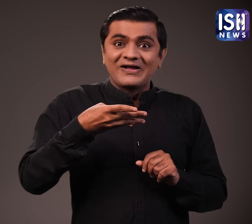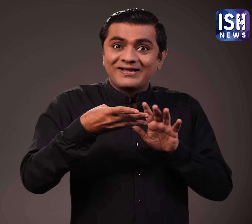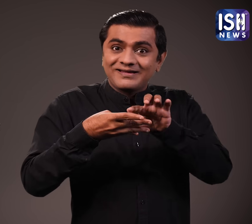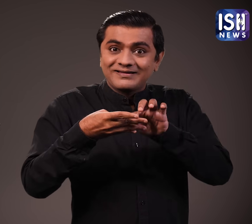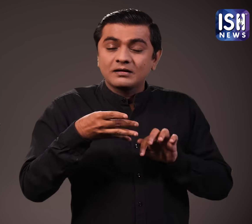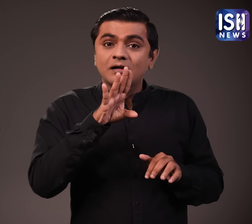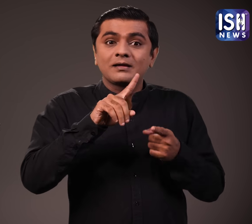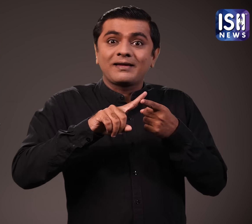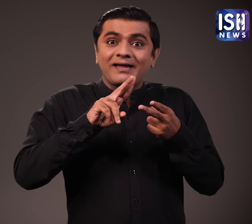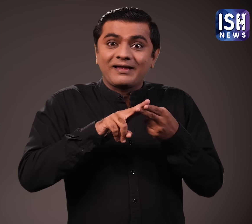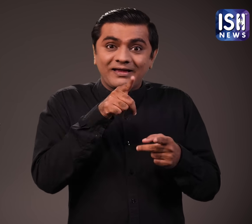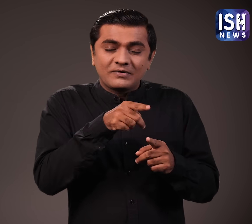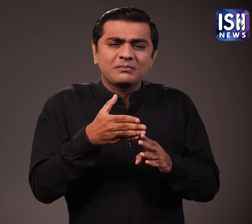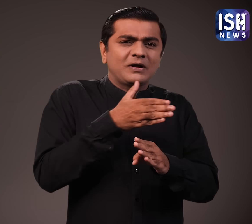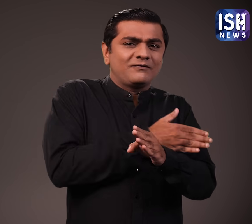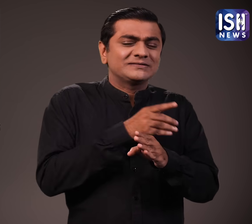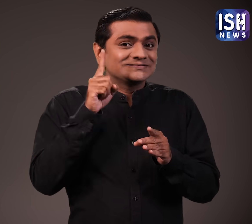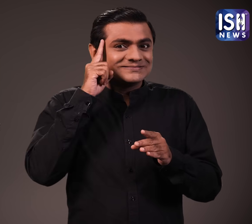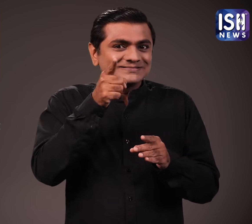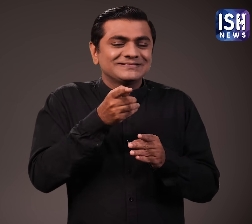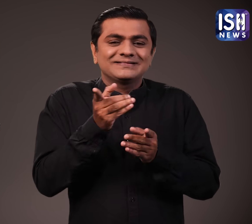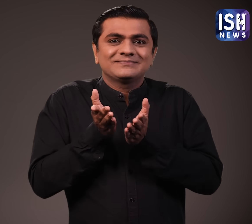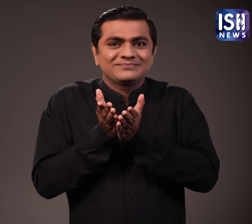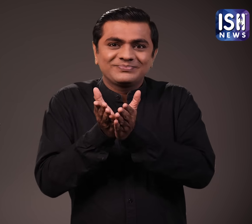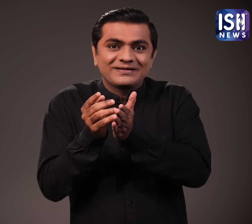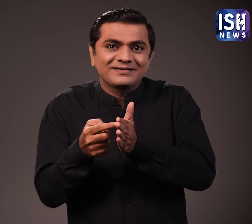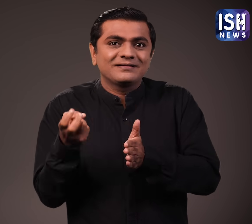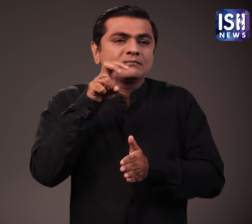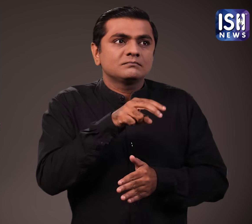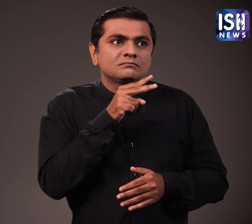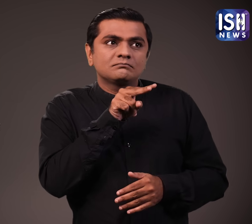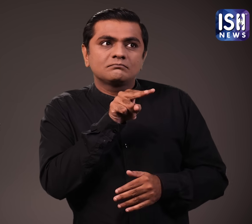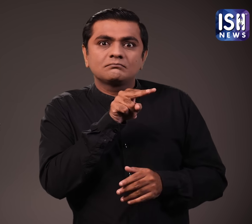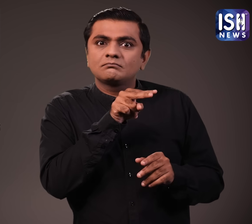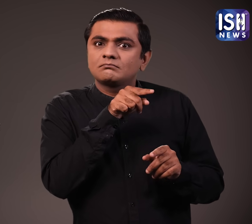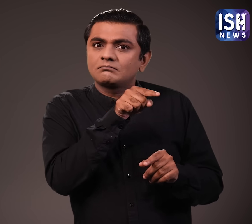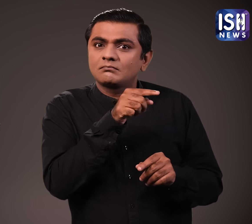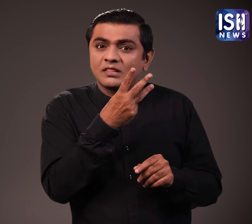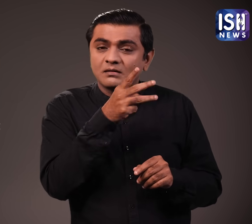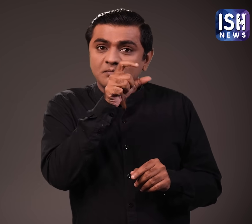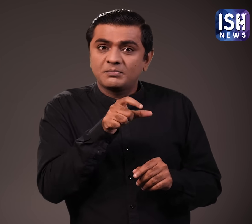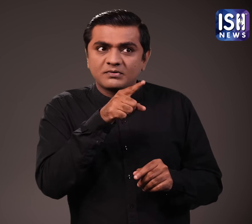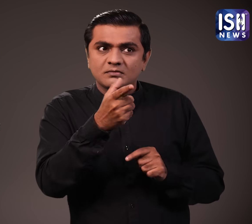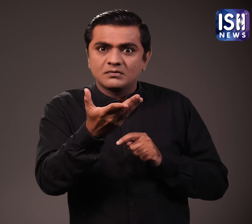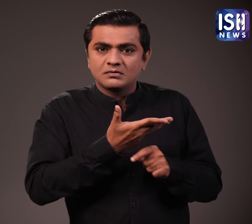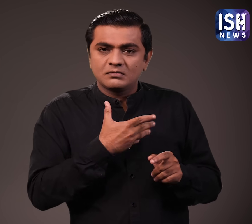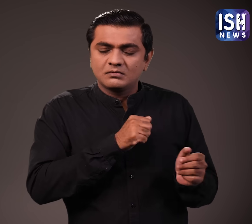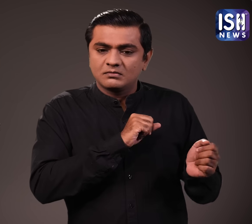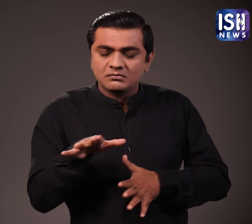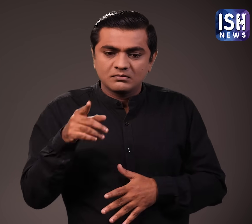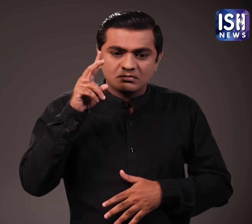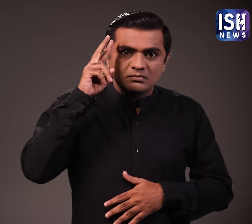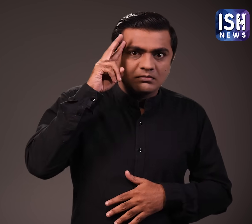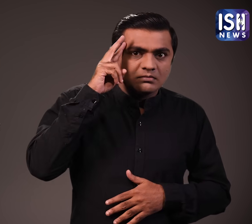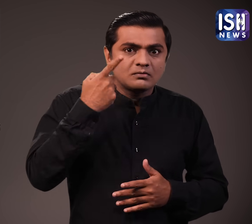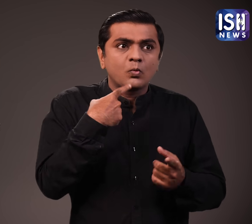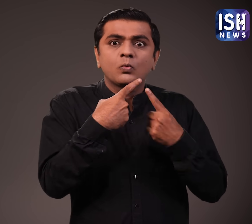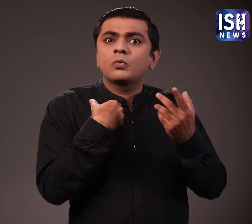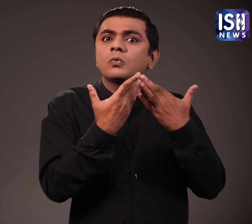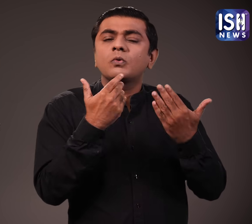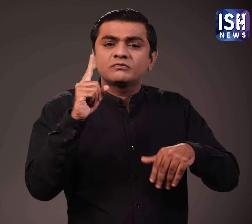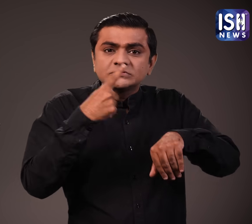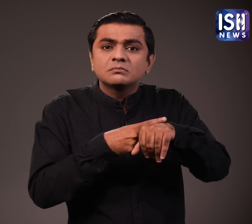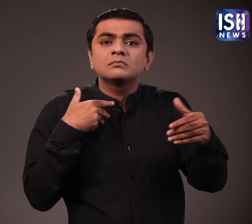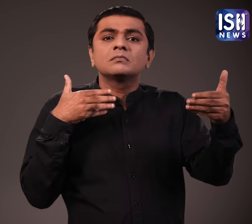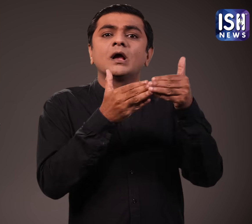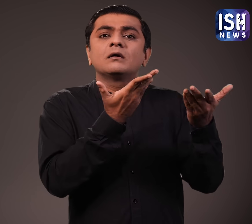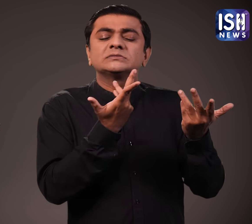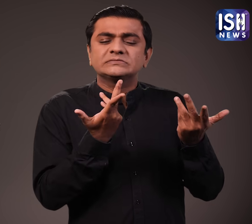When he decided to get on the ship's rudder, he was very skeptical because he had never met the other men and they could have easily pushed him off.